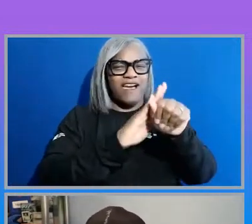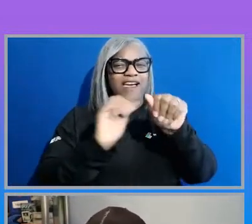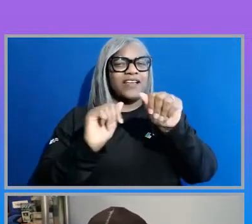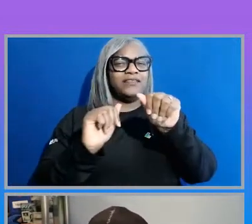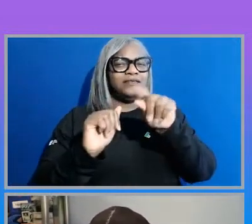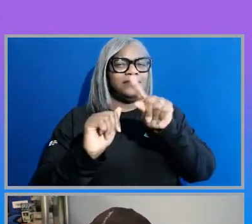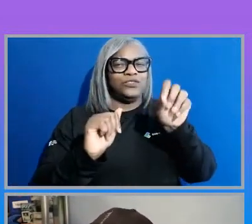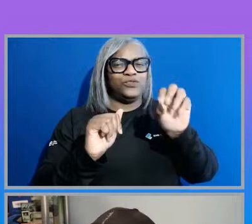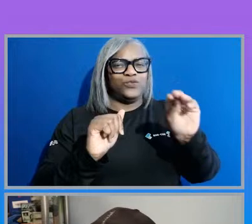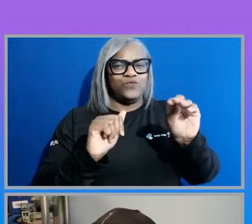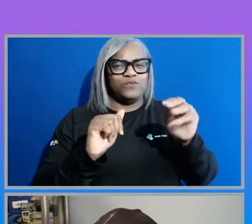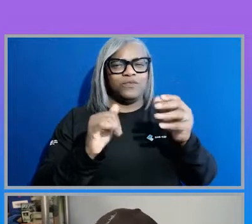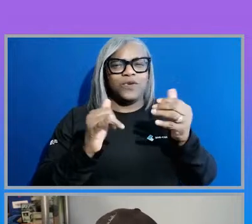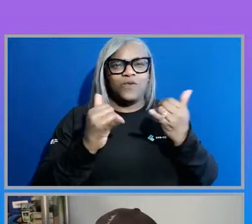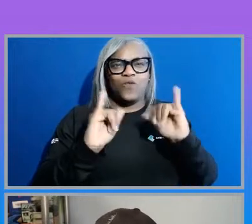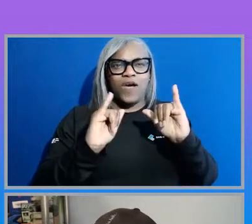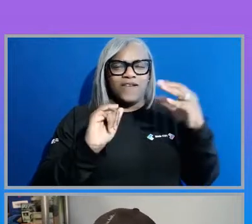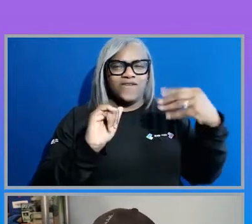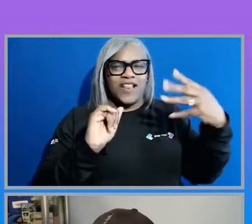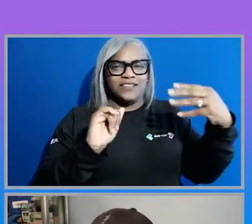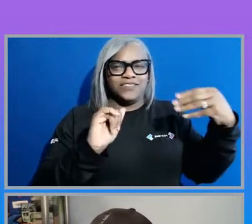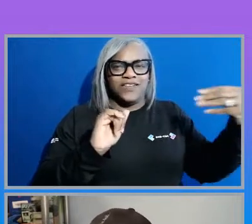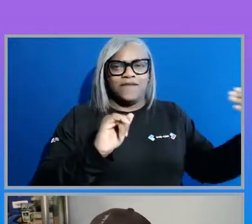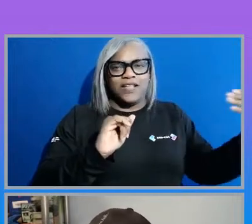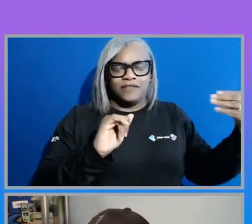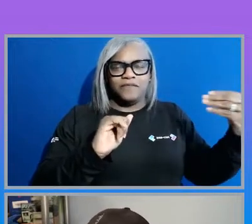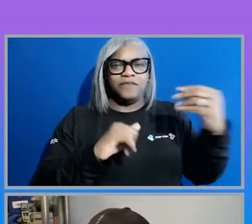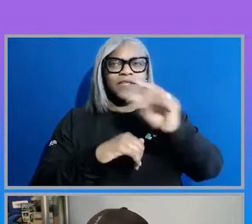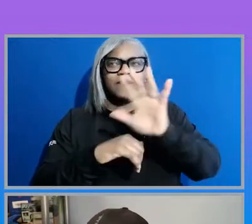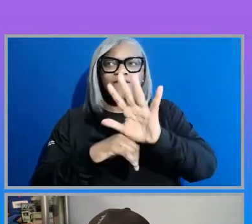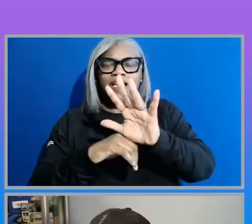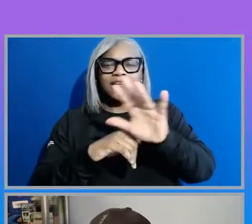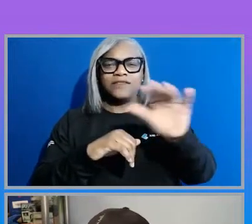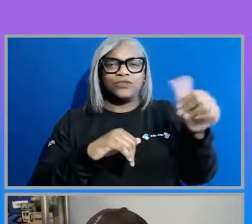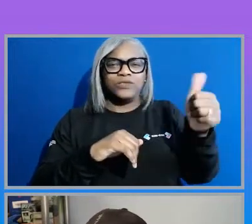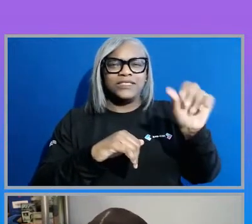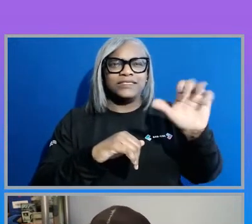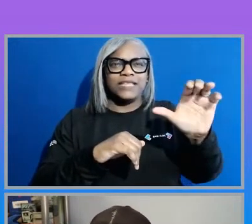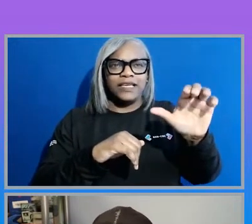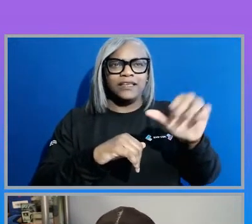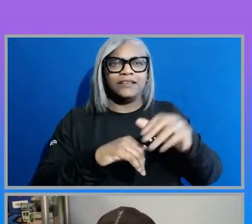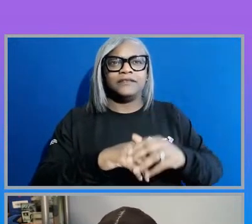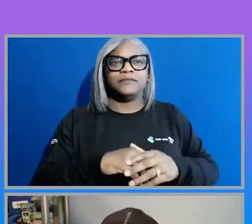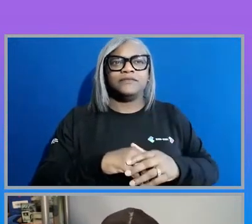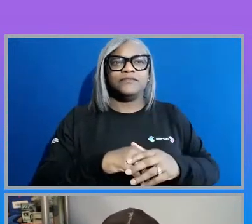for a second while the while the flashing happens, it will literally be for like five or